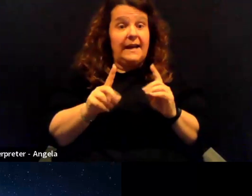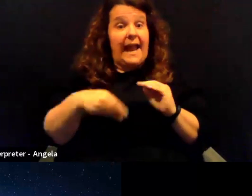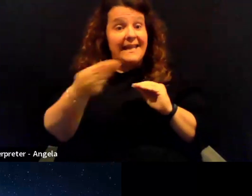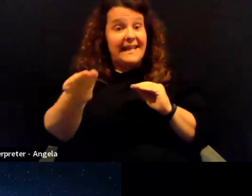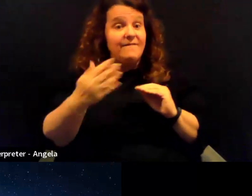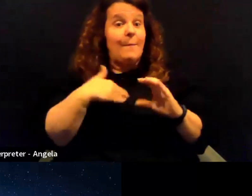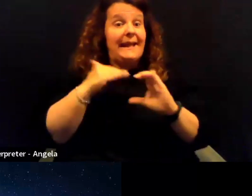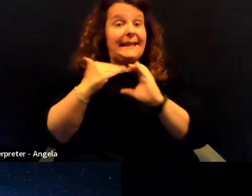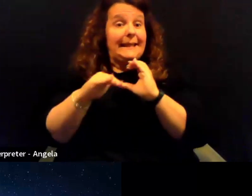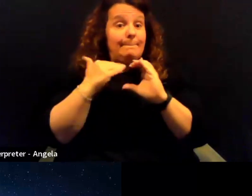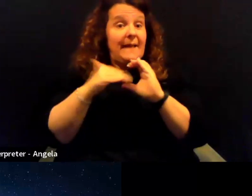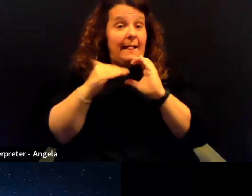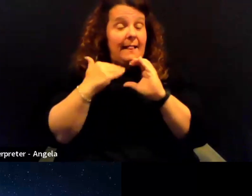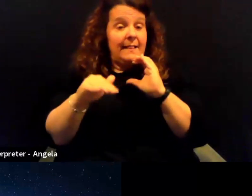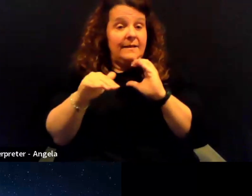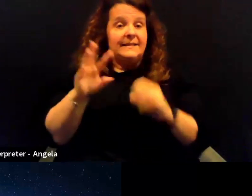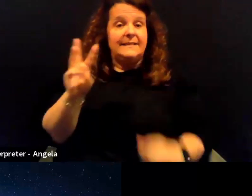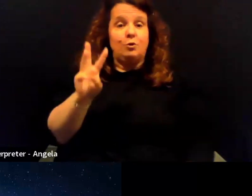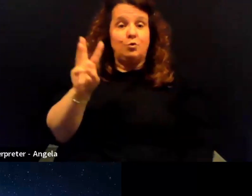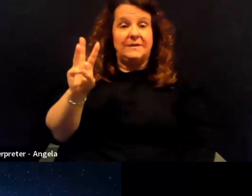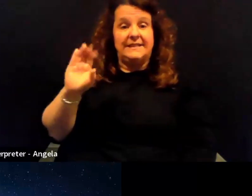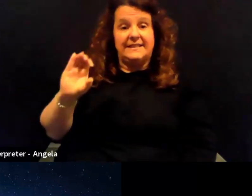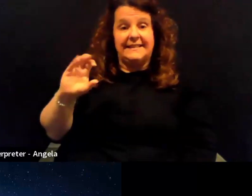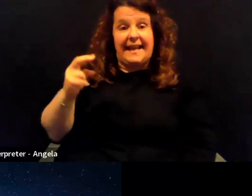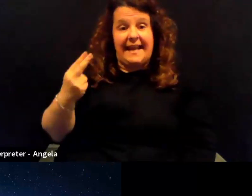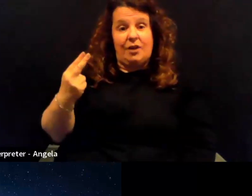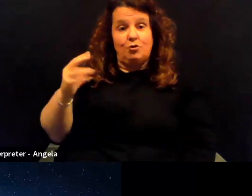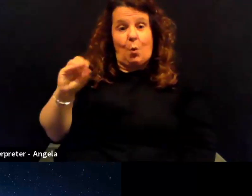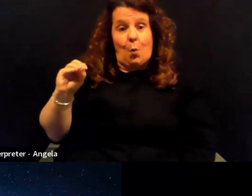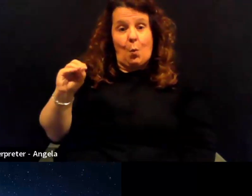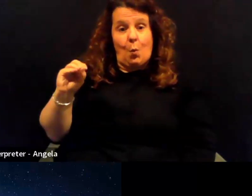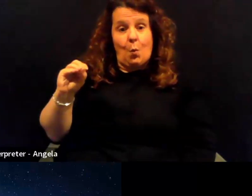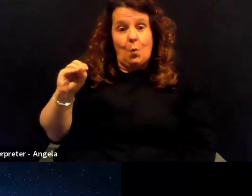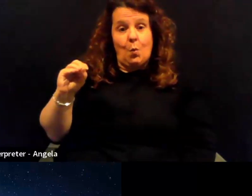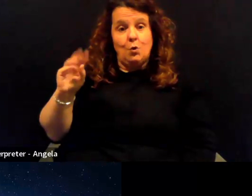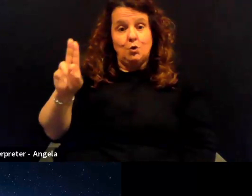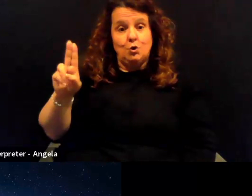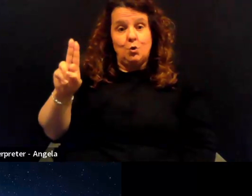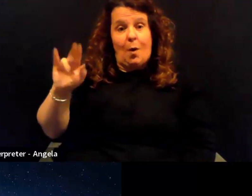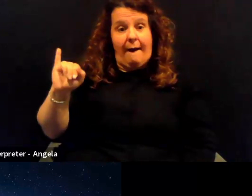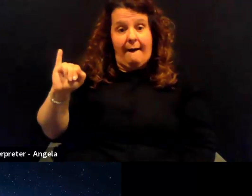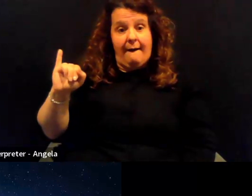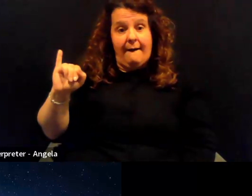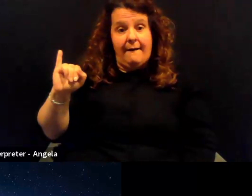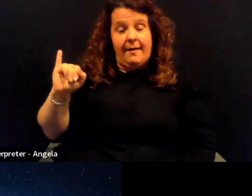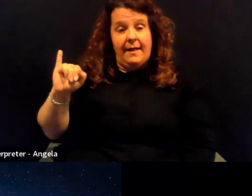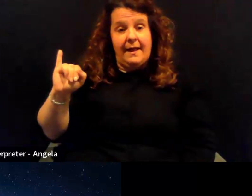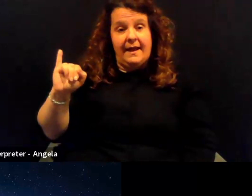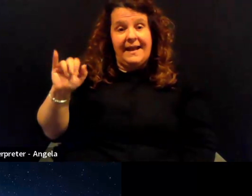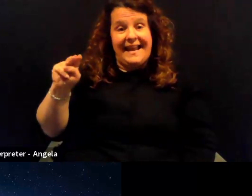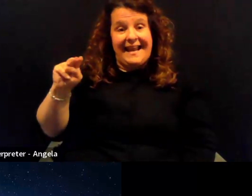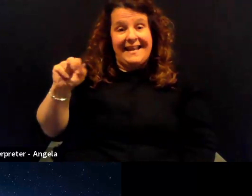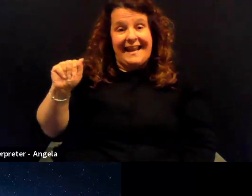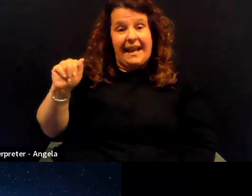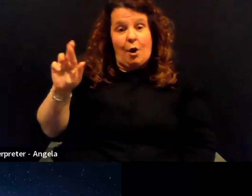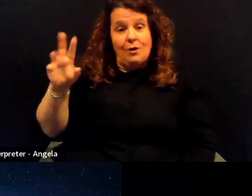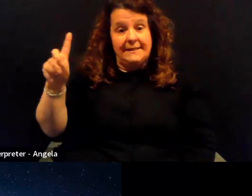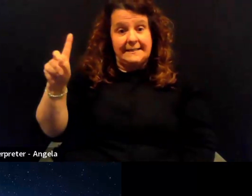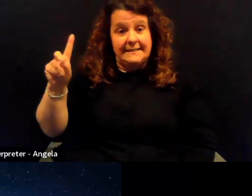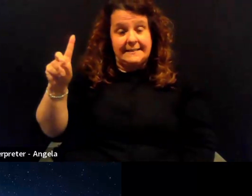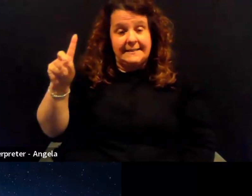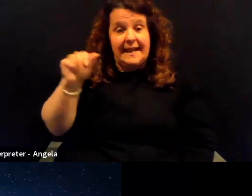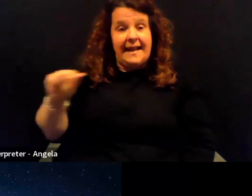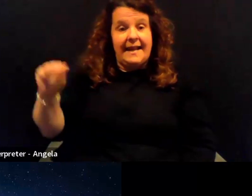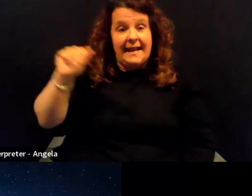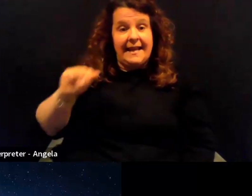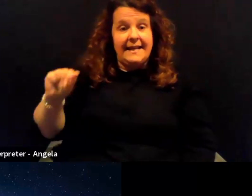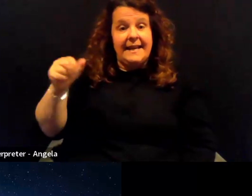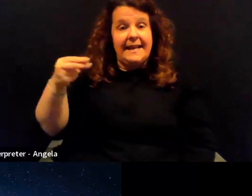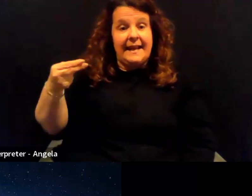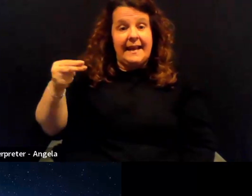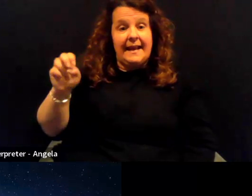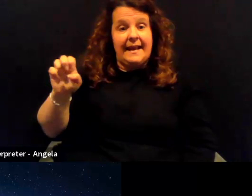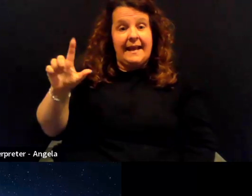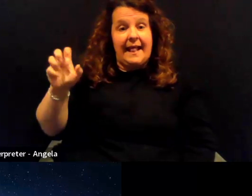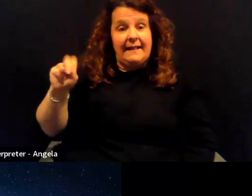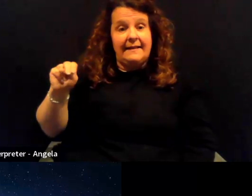It's wchouinard@helenkeller.org if you'd like